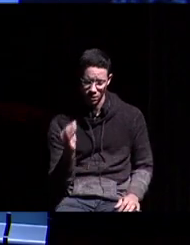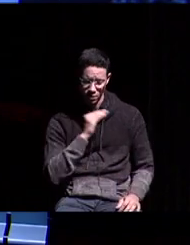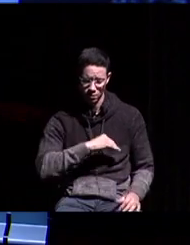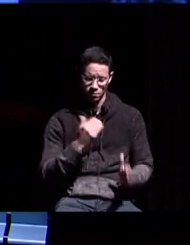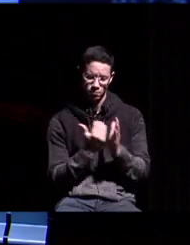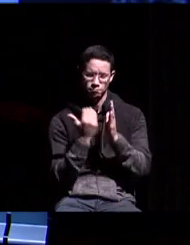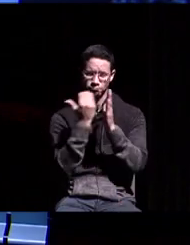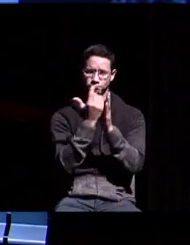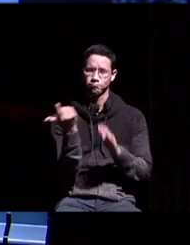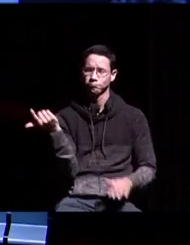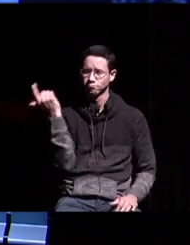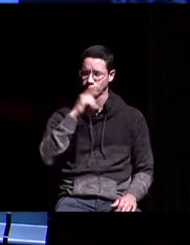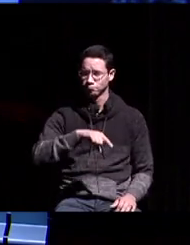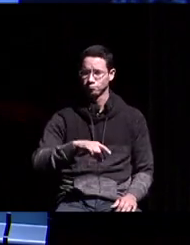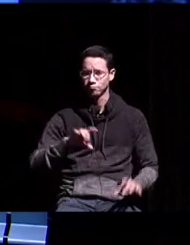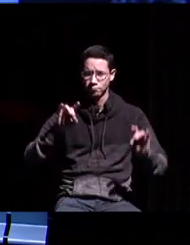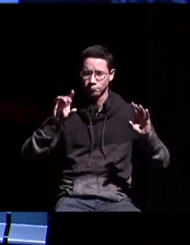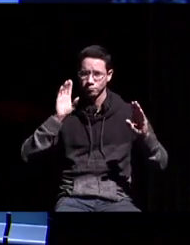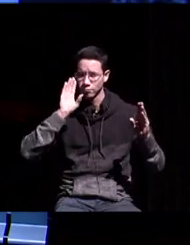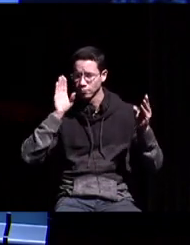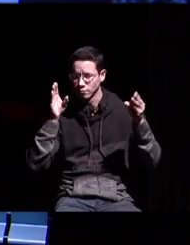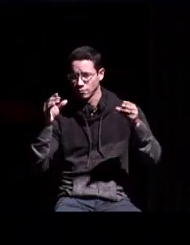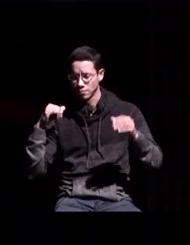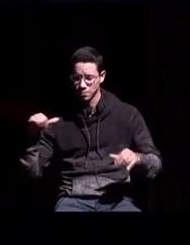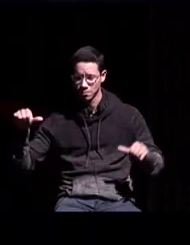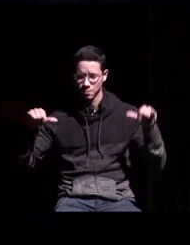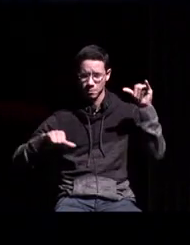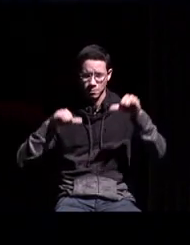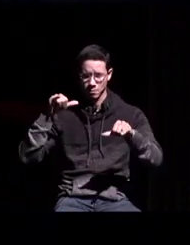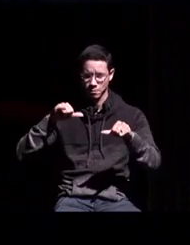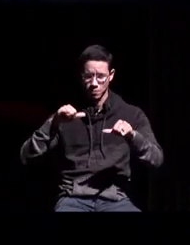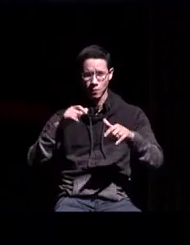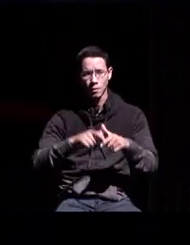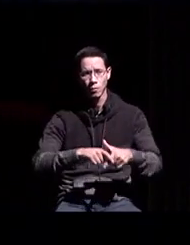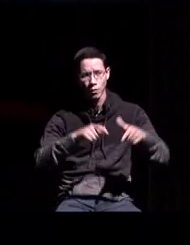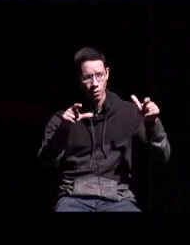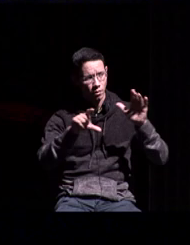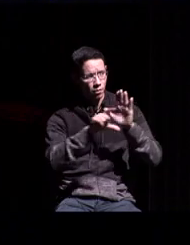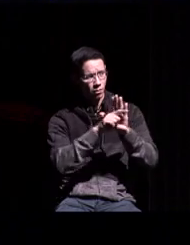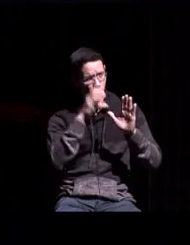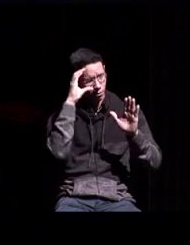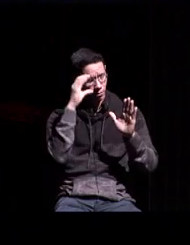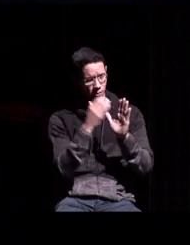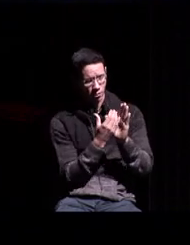those in the air transportation. As the big majority is in regulated jobs, and their workers’ union